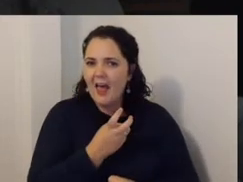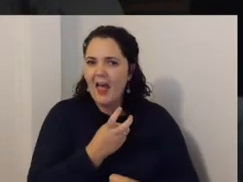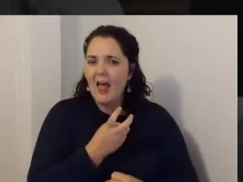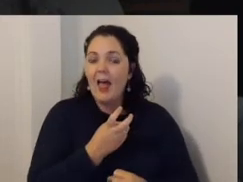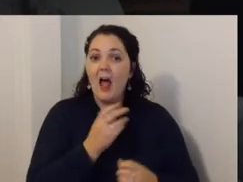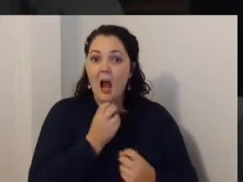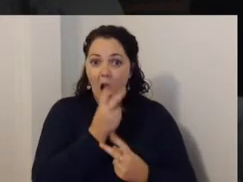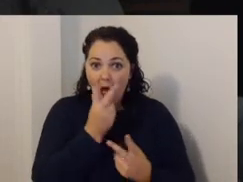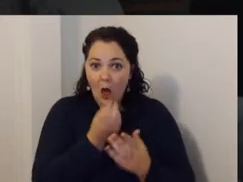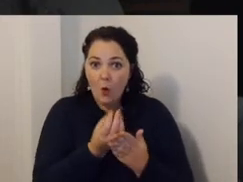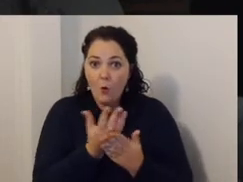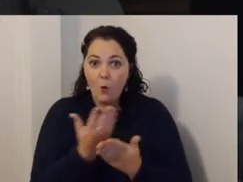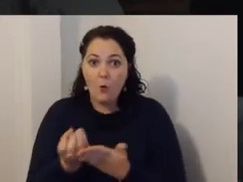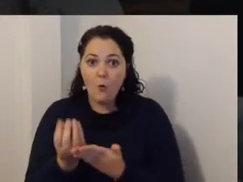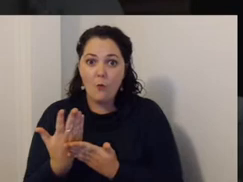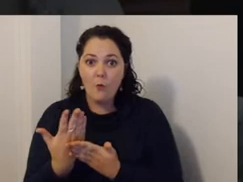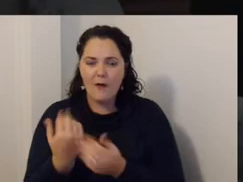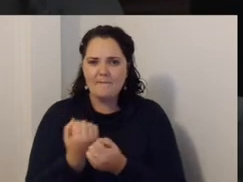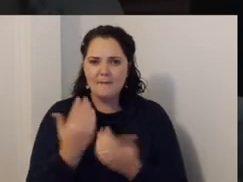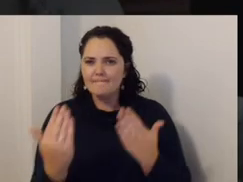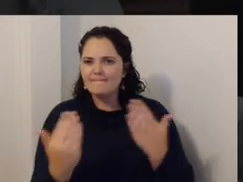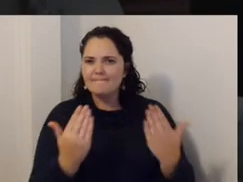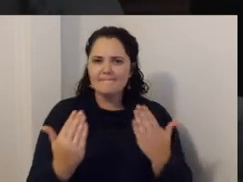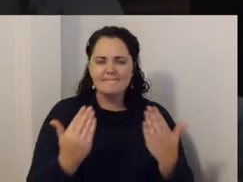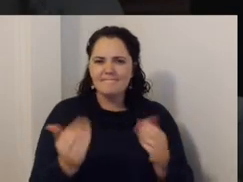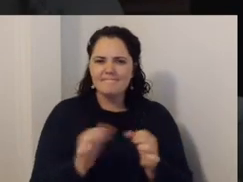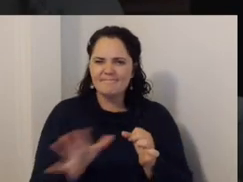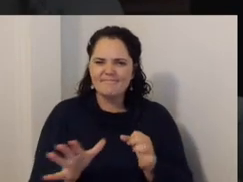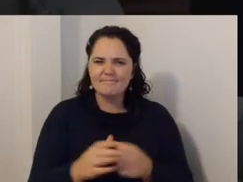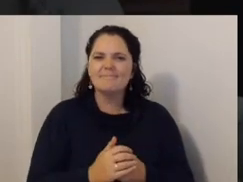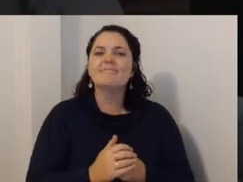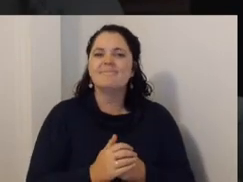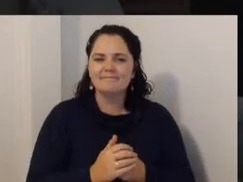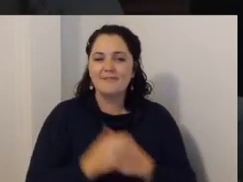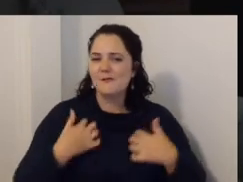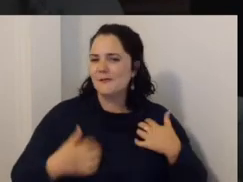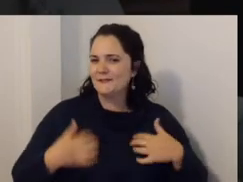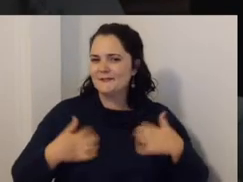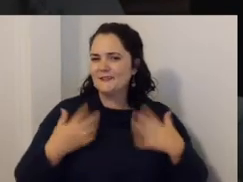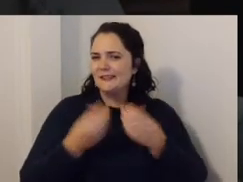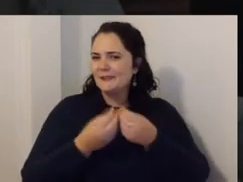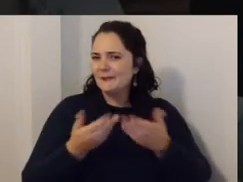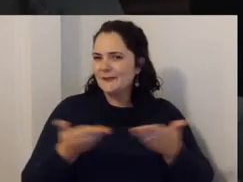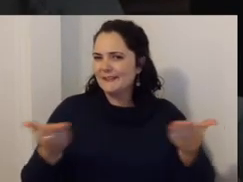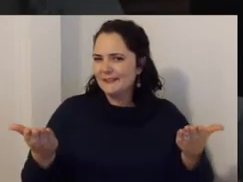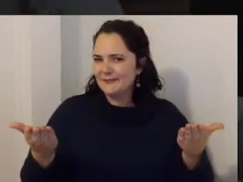out the lights to get very dramatic effects together. I'm really looking forward to doing that with y'all and we're going to dive right into the drawing in just a few minutes, we're going to